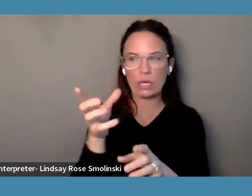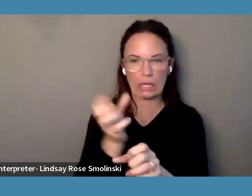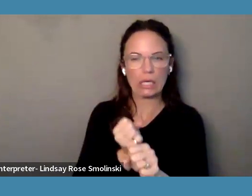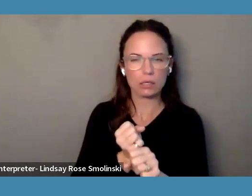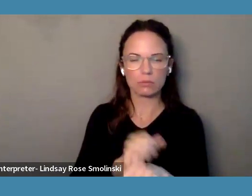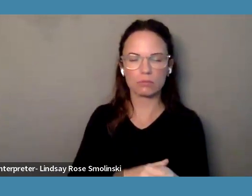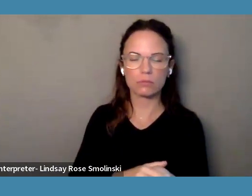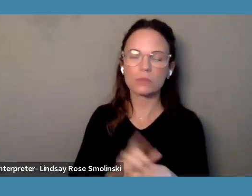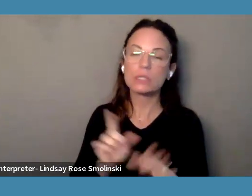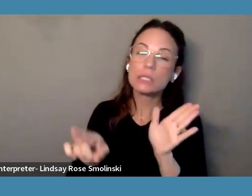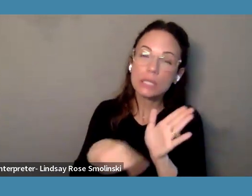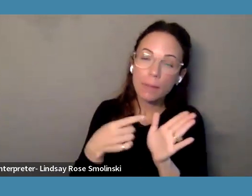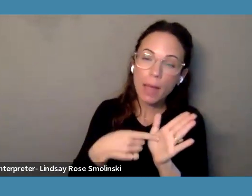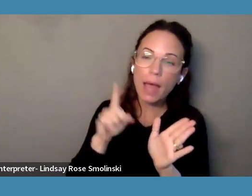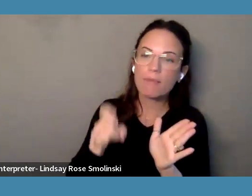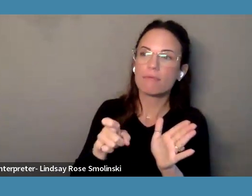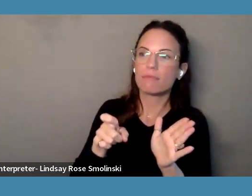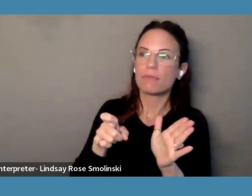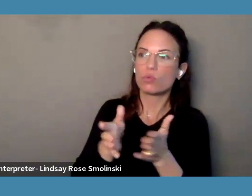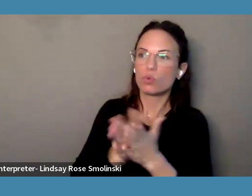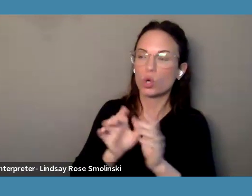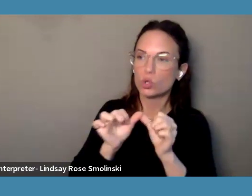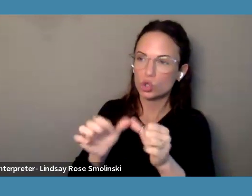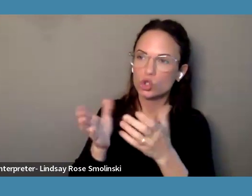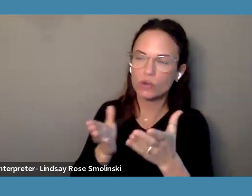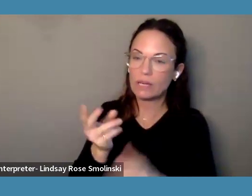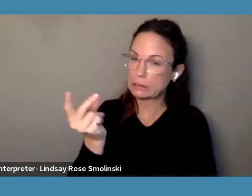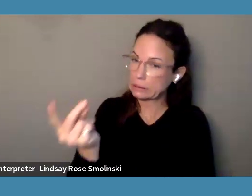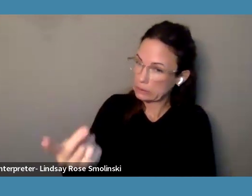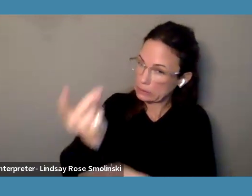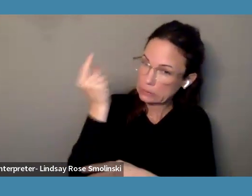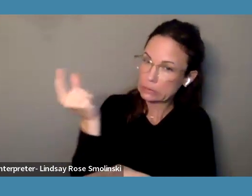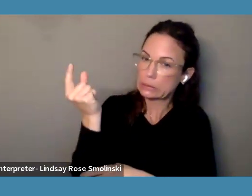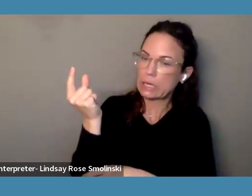Sometimes you must request continued services immediately following the adverse decision.